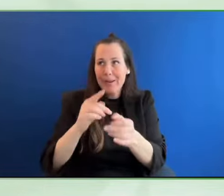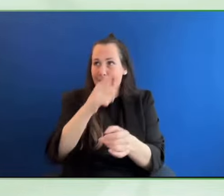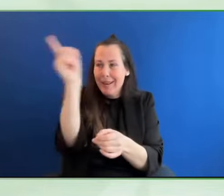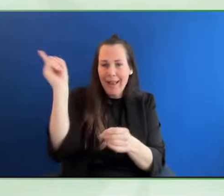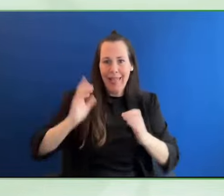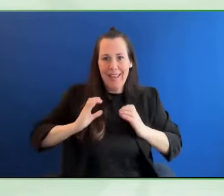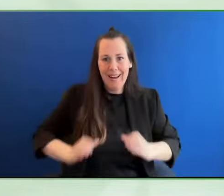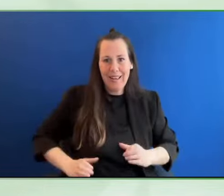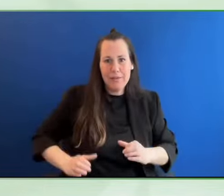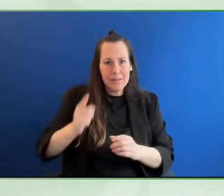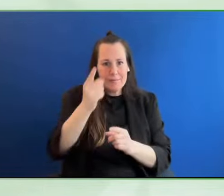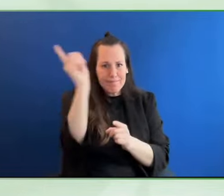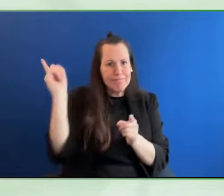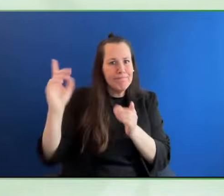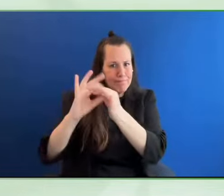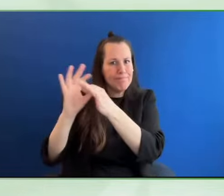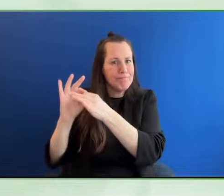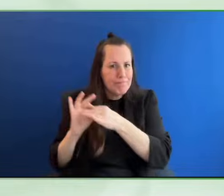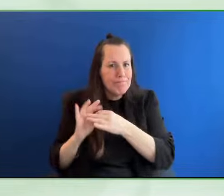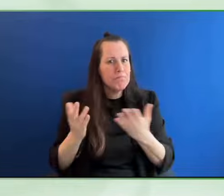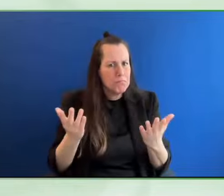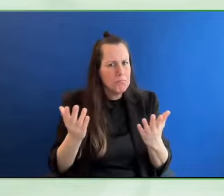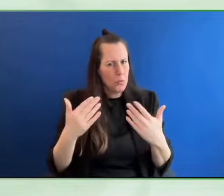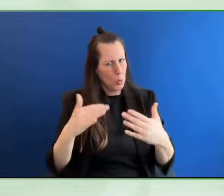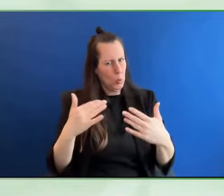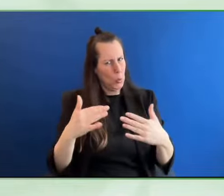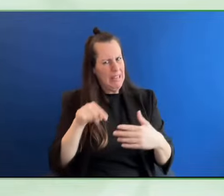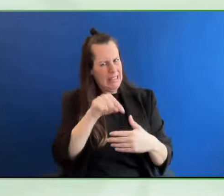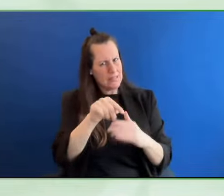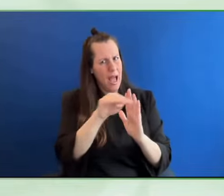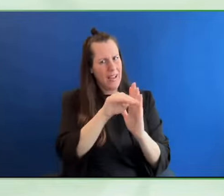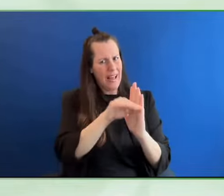What I would like to know from you Donna, we have heard about your role but how do you